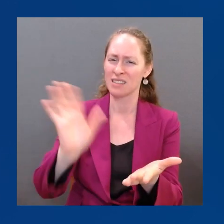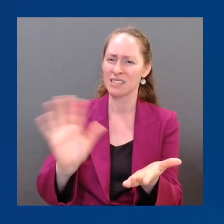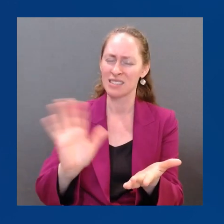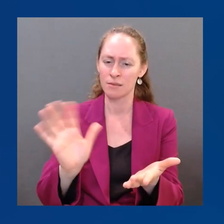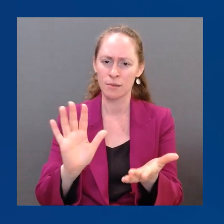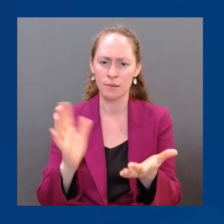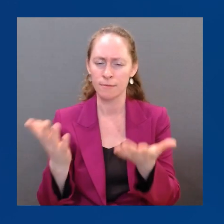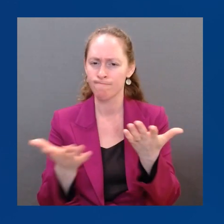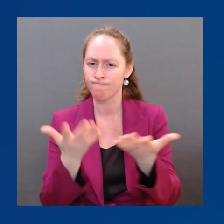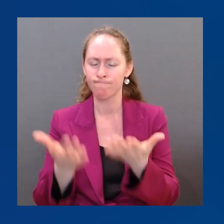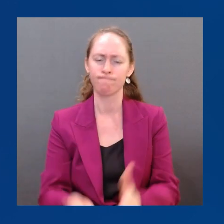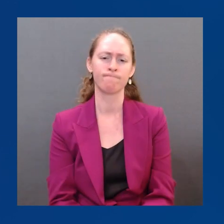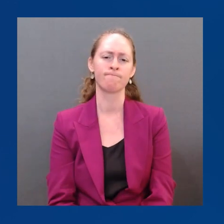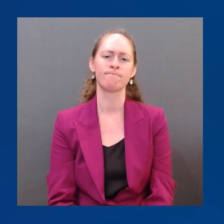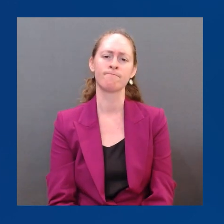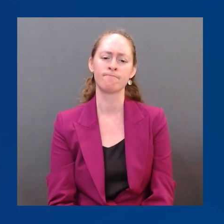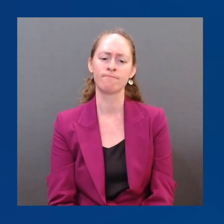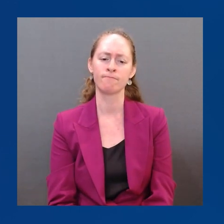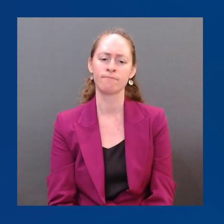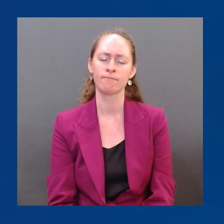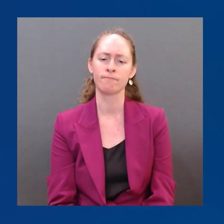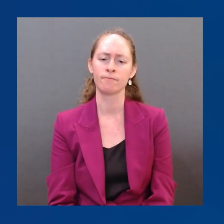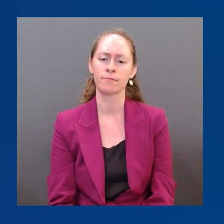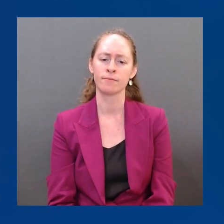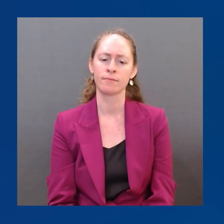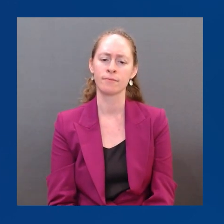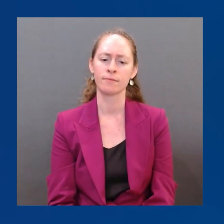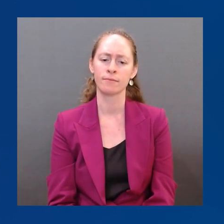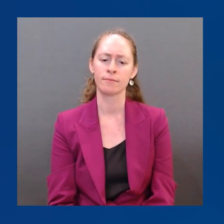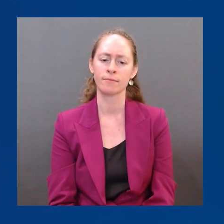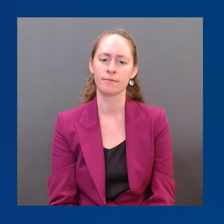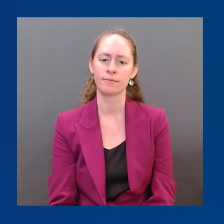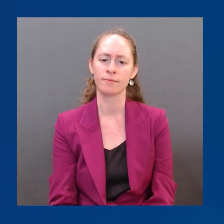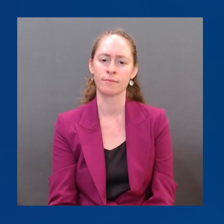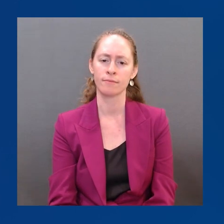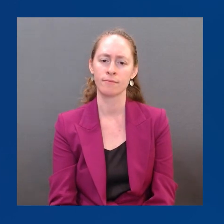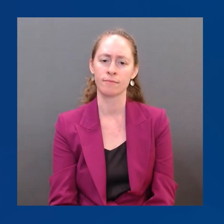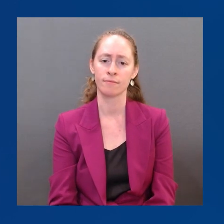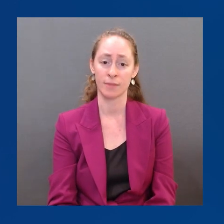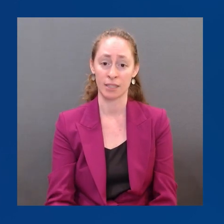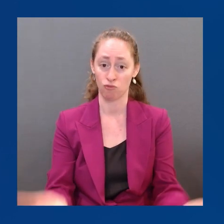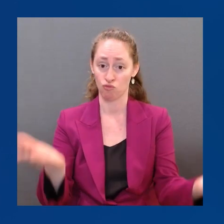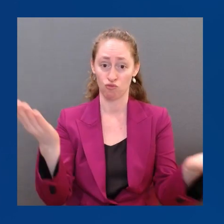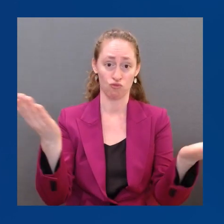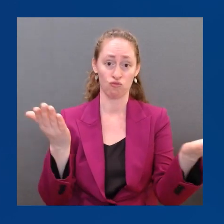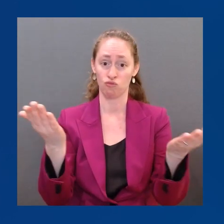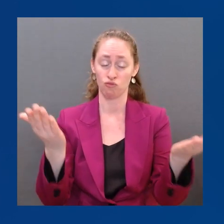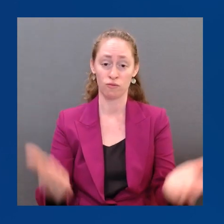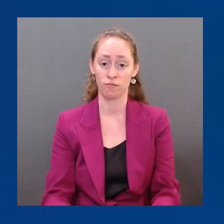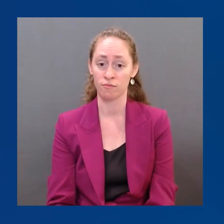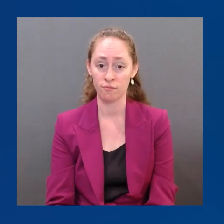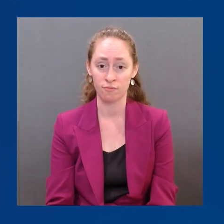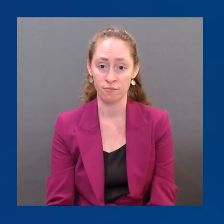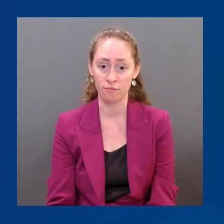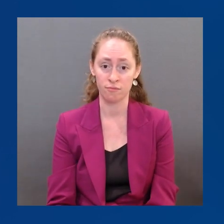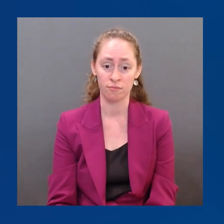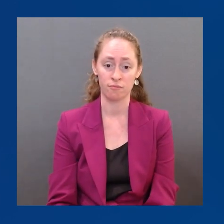I will see if Tony or Rochelle -- Rochelle, any thoughts on kind of the summer and expectations and if people should be packing masks or not?